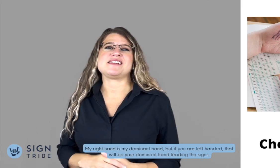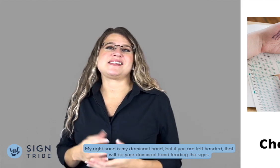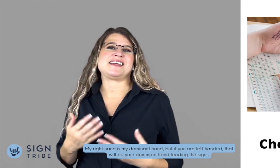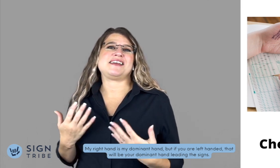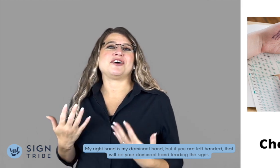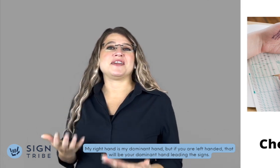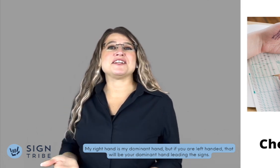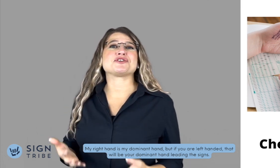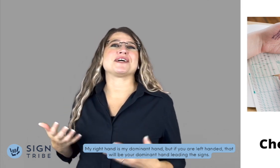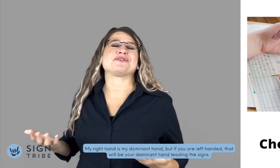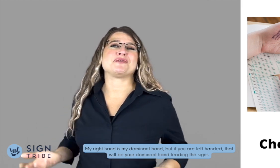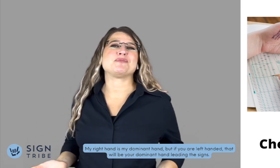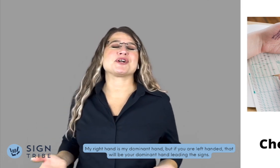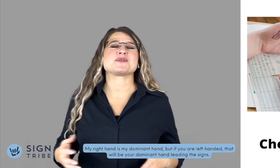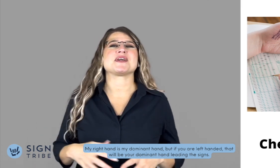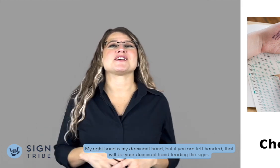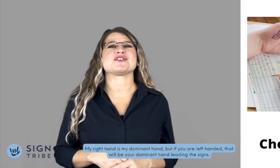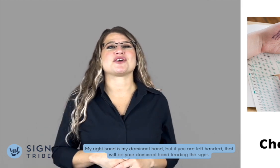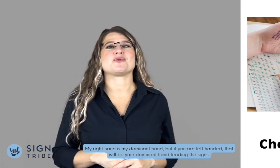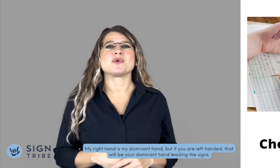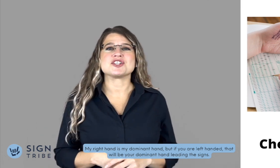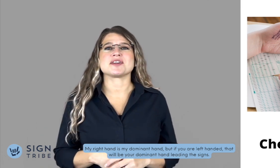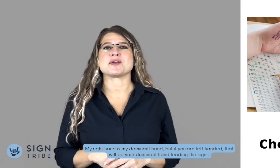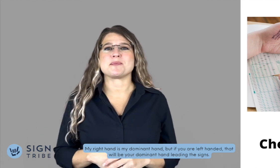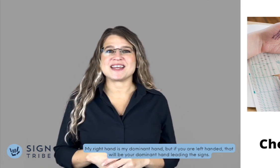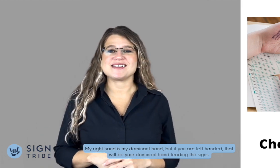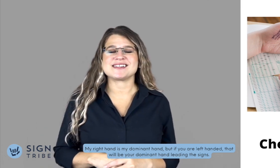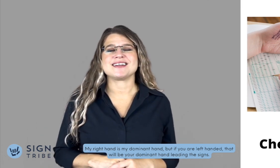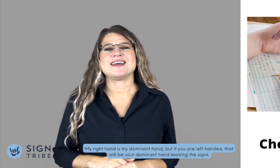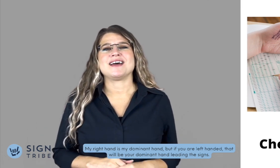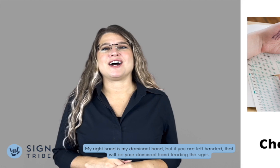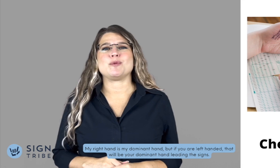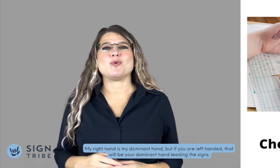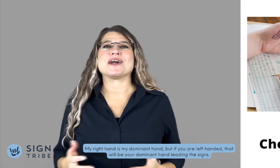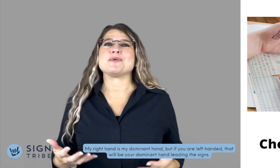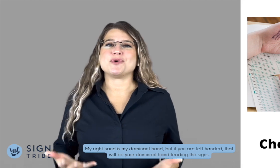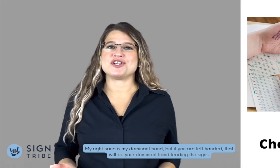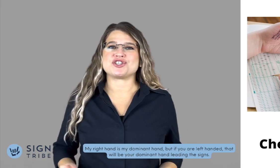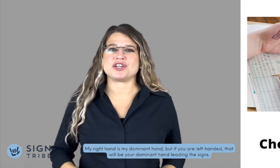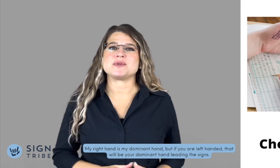see on the internet or in books because they're regionally based. Um, what I'm going to show you